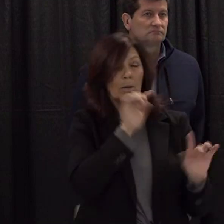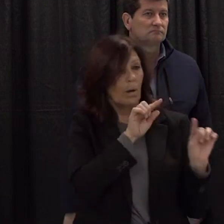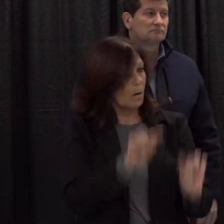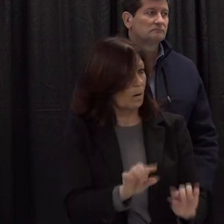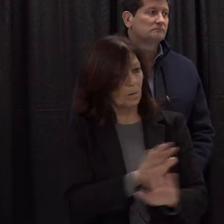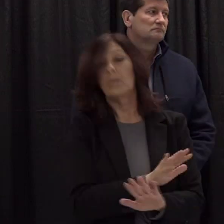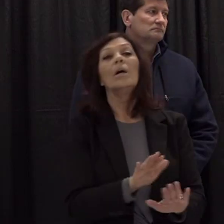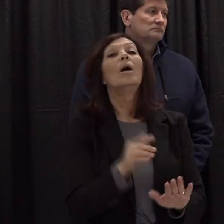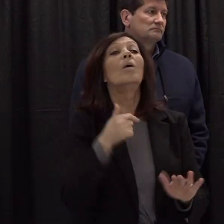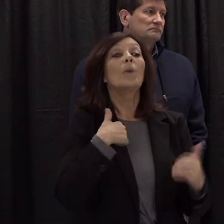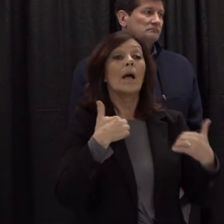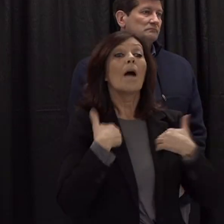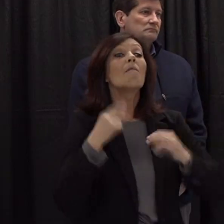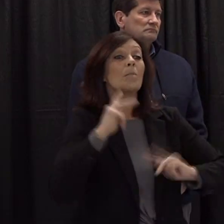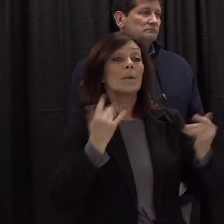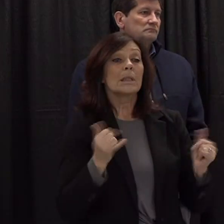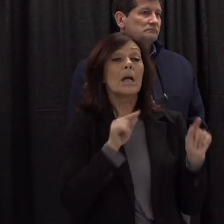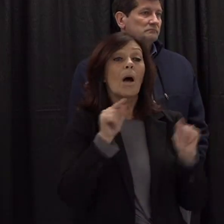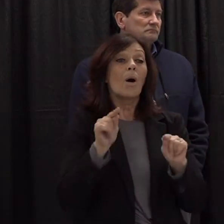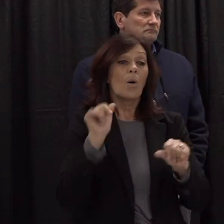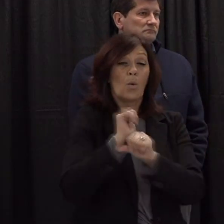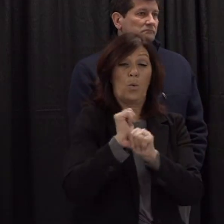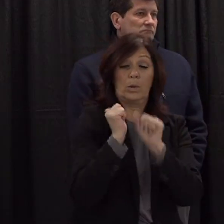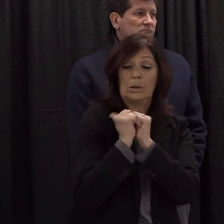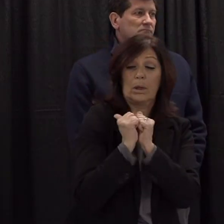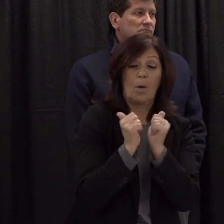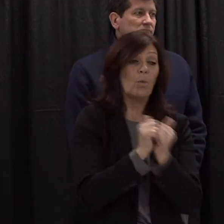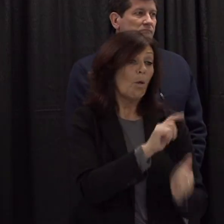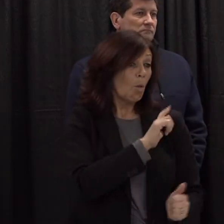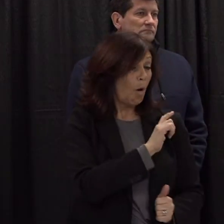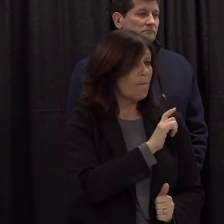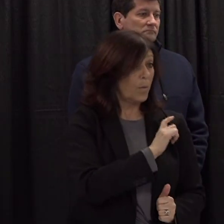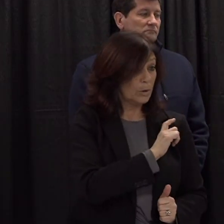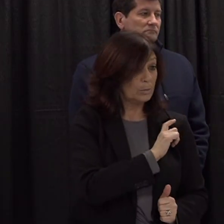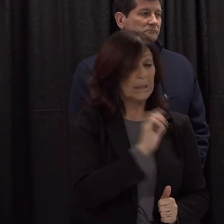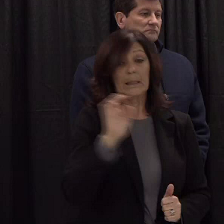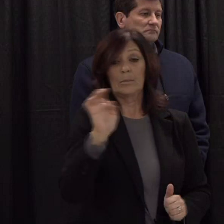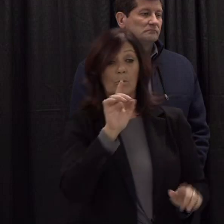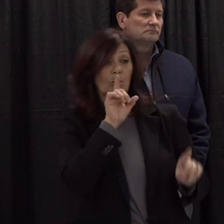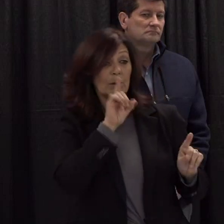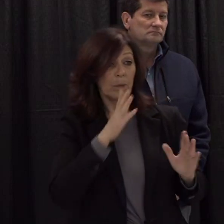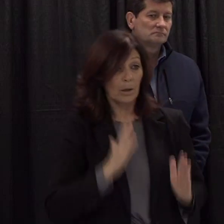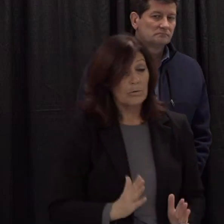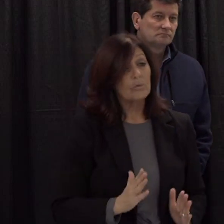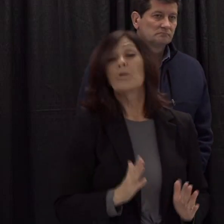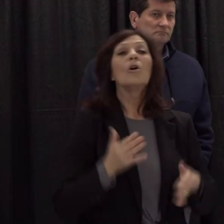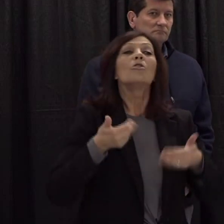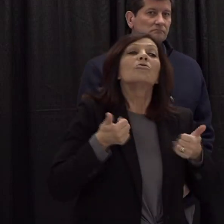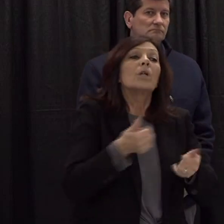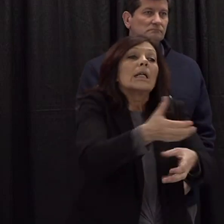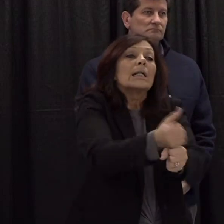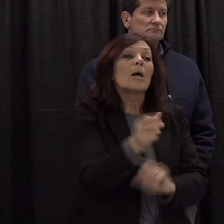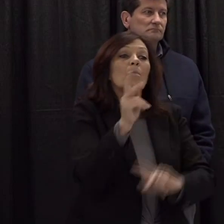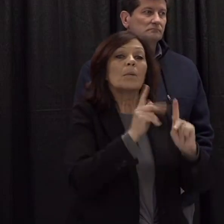We have crews out there right now working side by side with law enforcement, emergency responders trying to get people that are stuck.